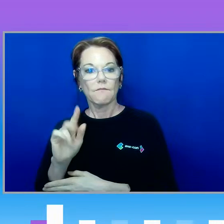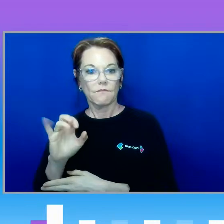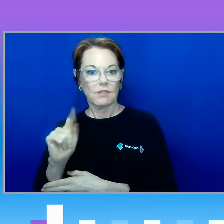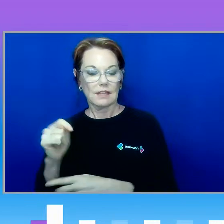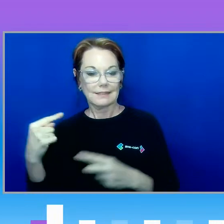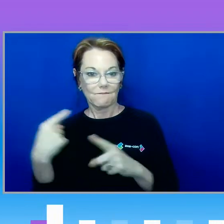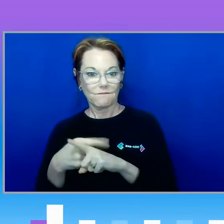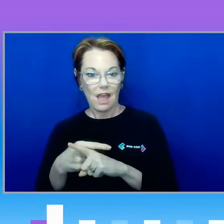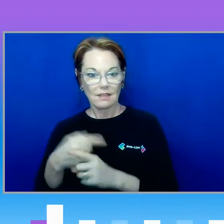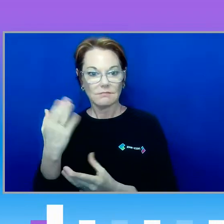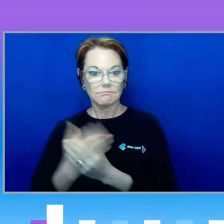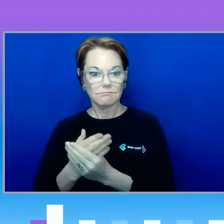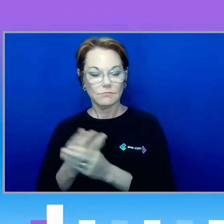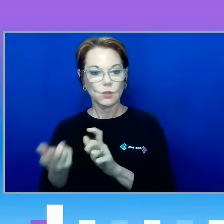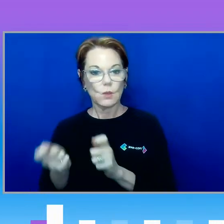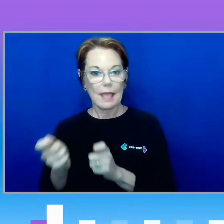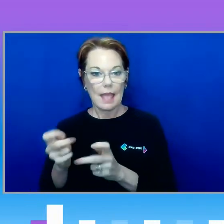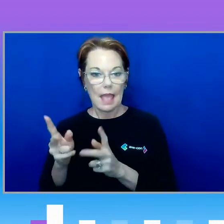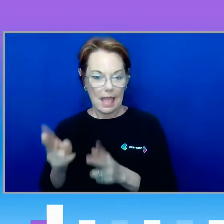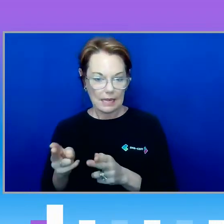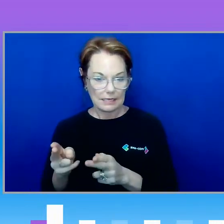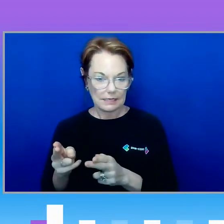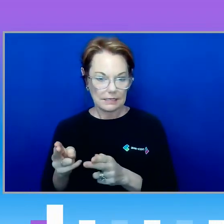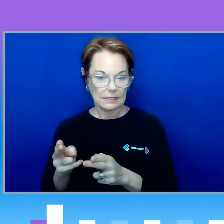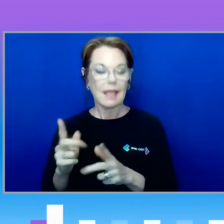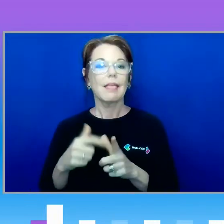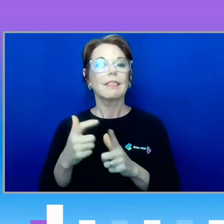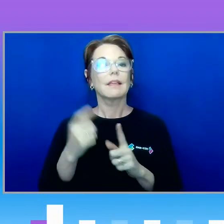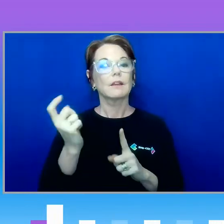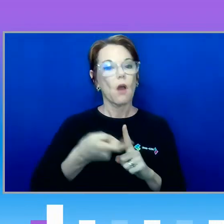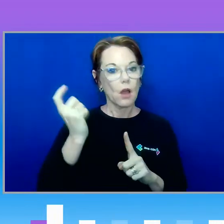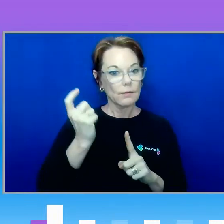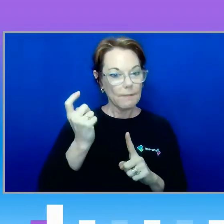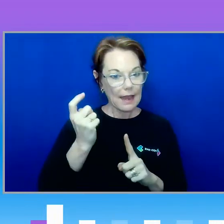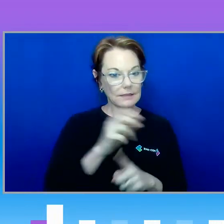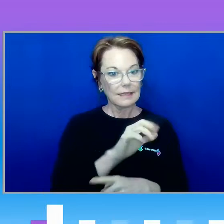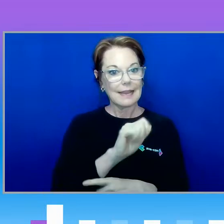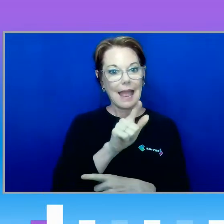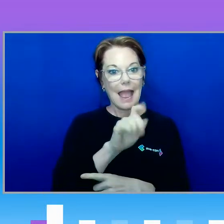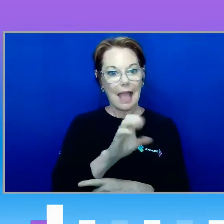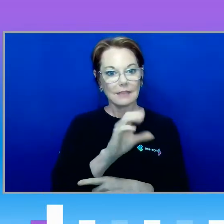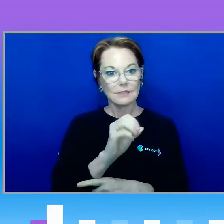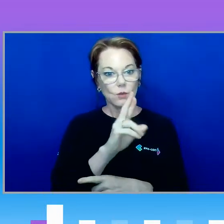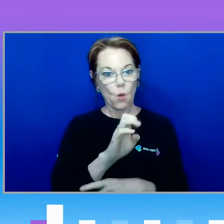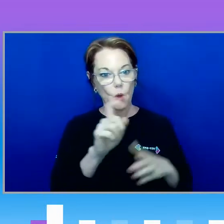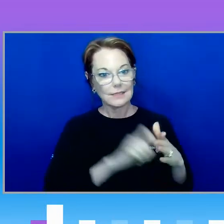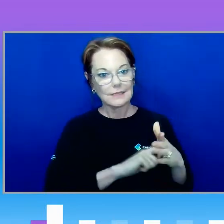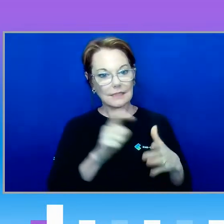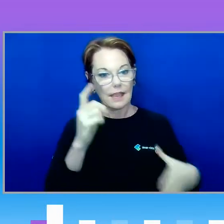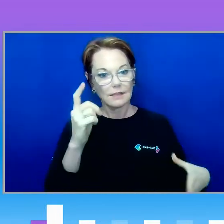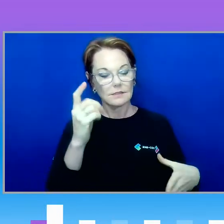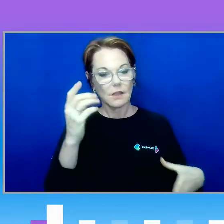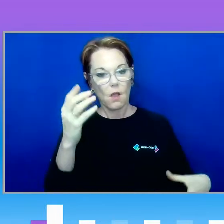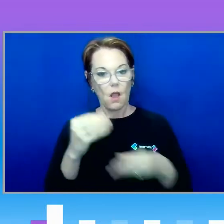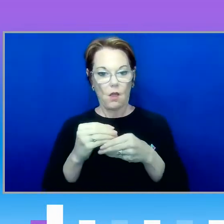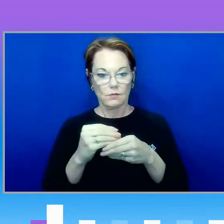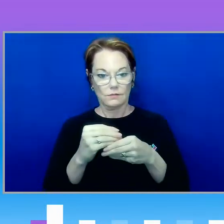it such that we can add automatically those Ax core